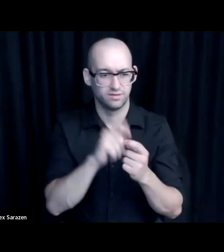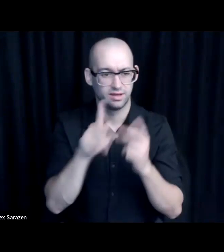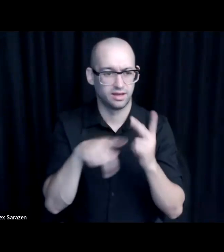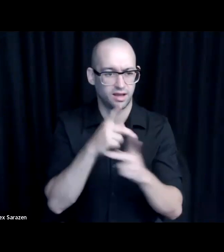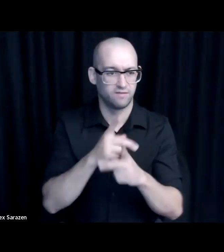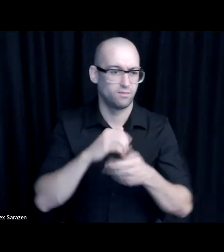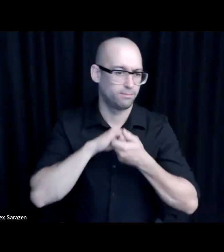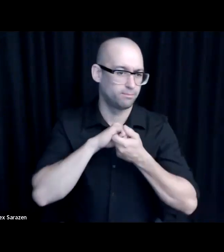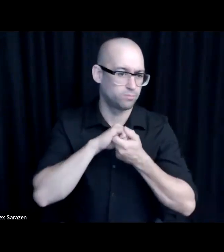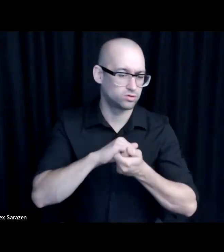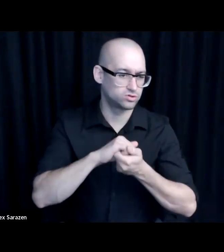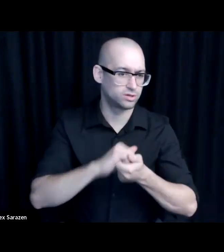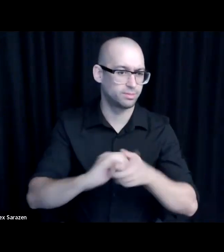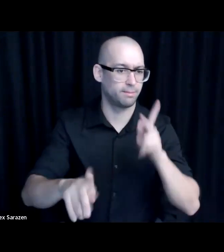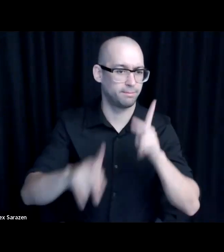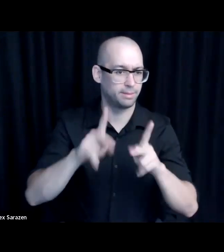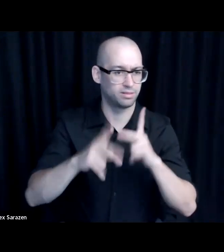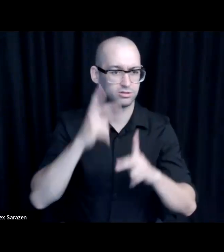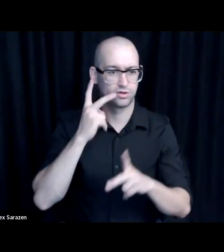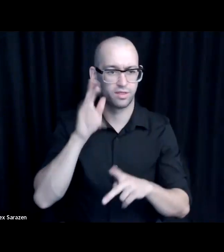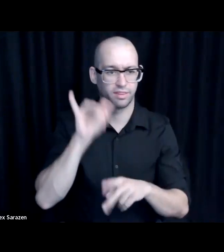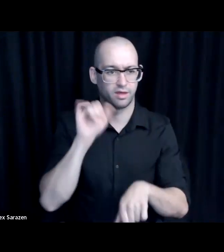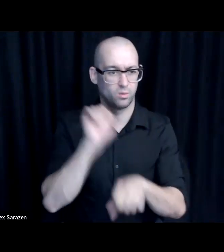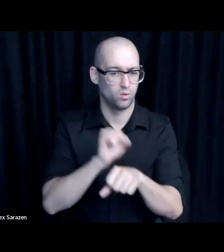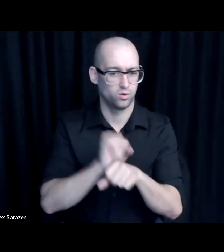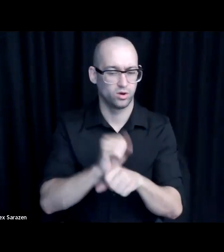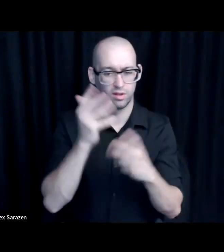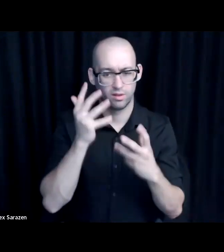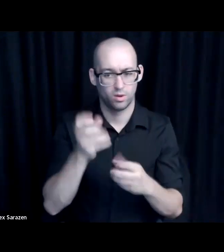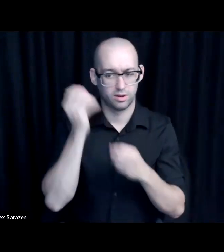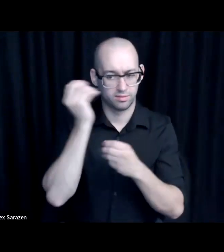that folks have seen at work and that would want to make sure that we are considering.